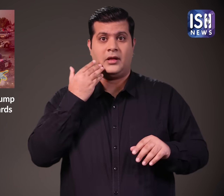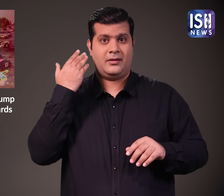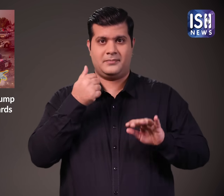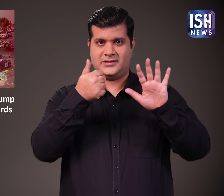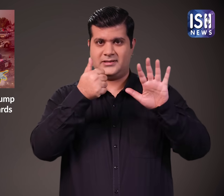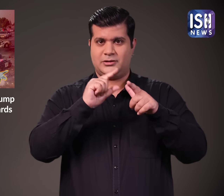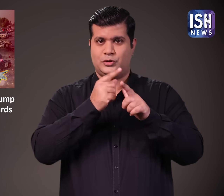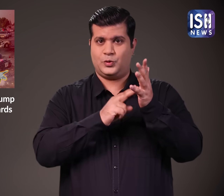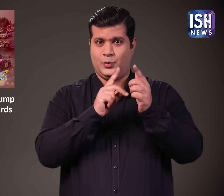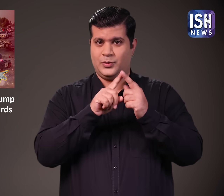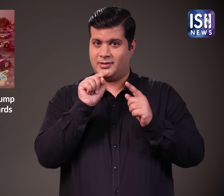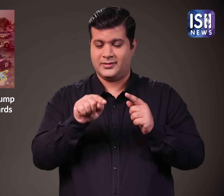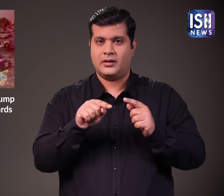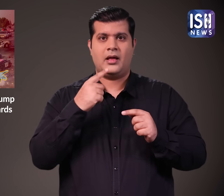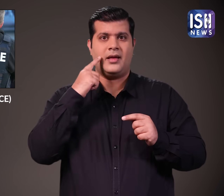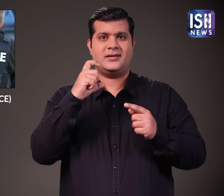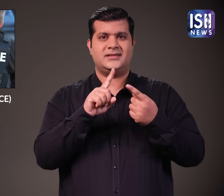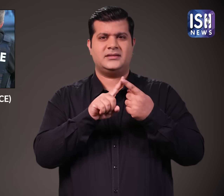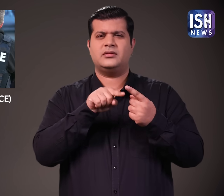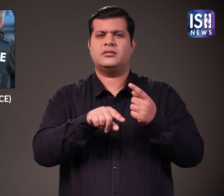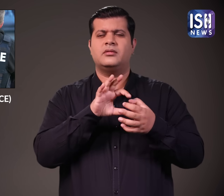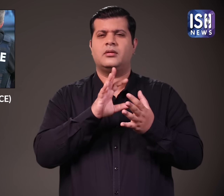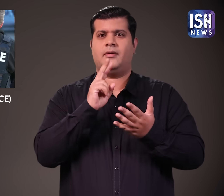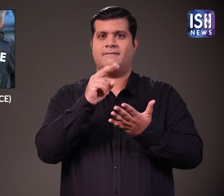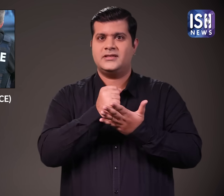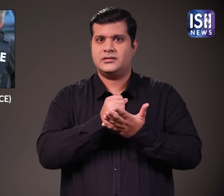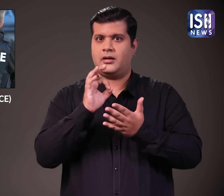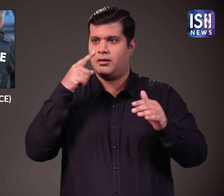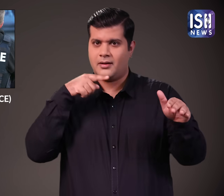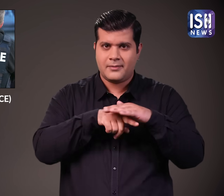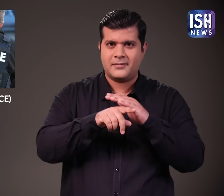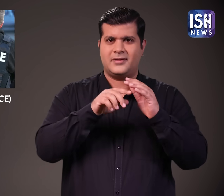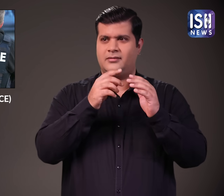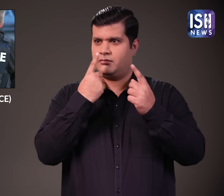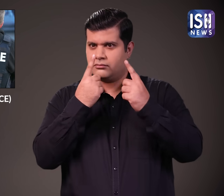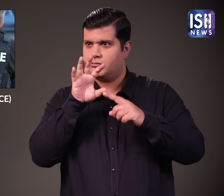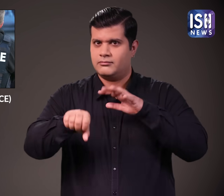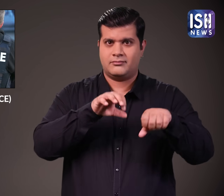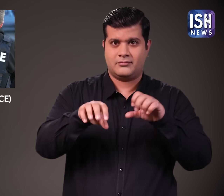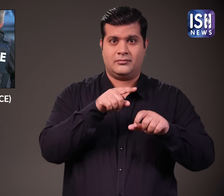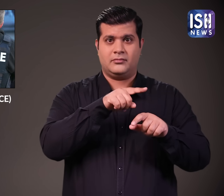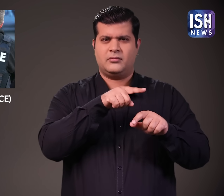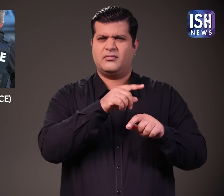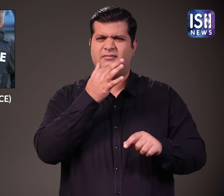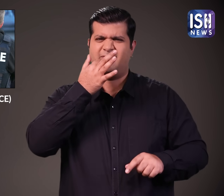On 6 June 2025, U.S. immigration officers (ICE) who oversee visas, deport illegal immigrants, and enforce immigration laws,